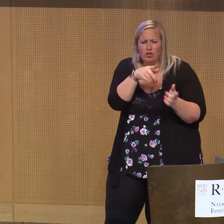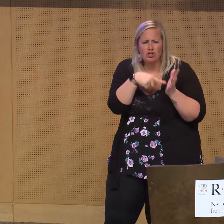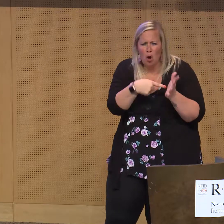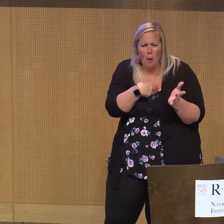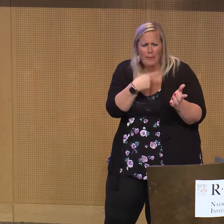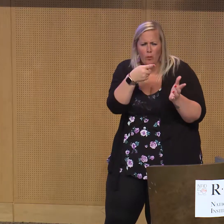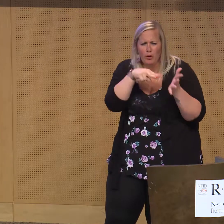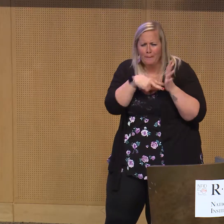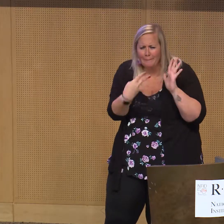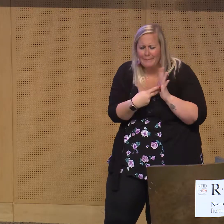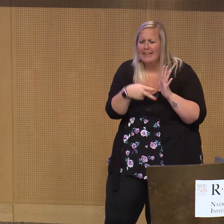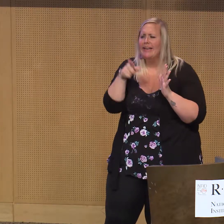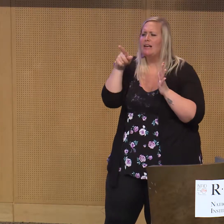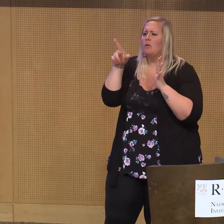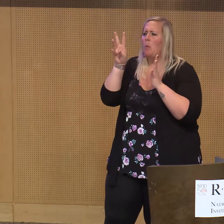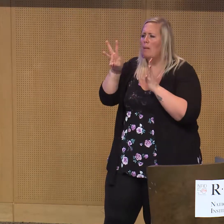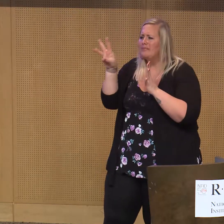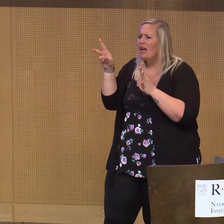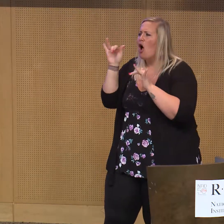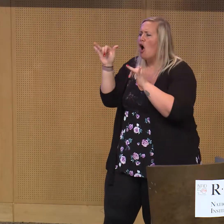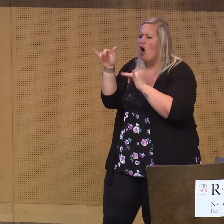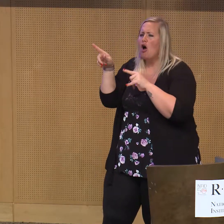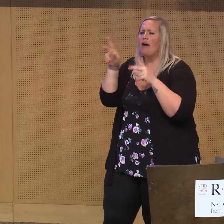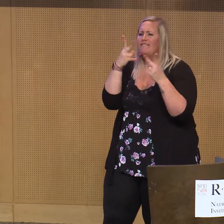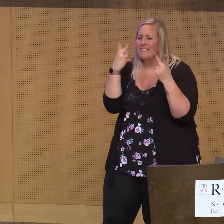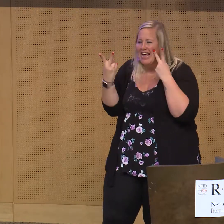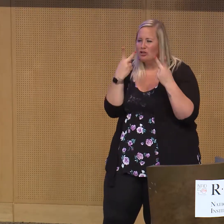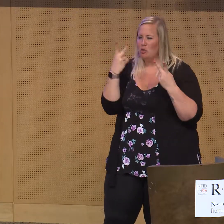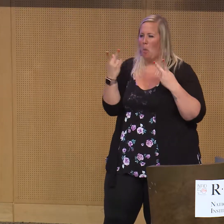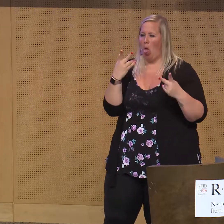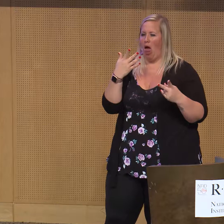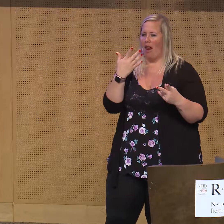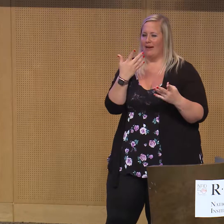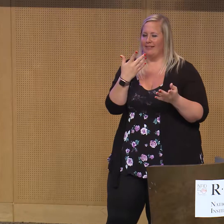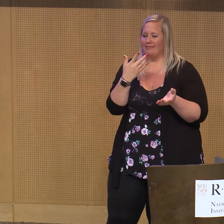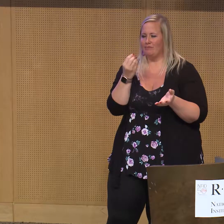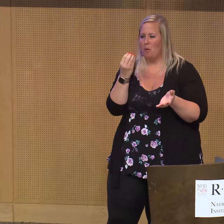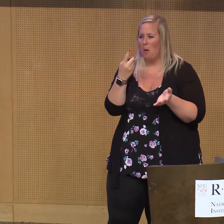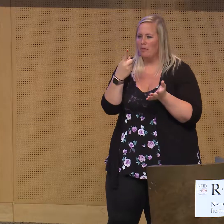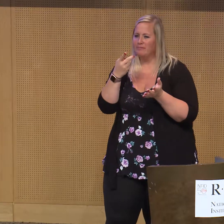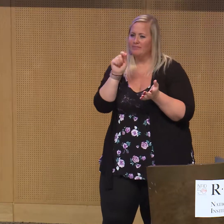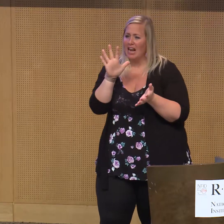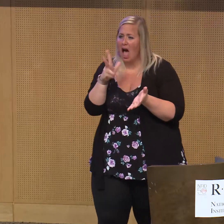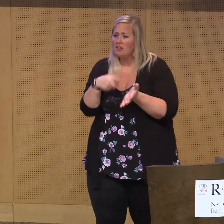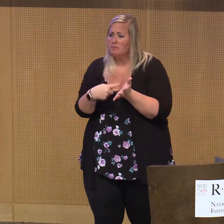I'd rather ask them, like, "Show me what you mean," or "What is it you want?" or "Show me on the website what I need to change."